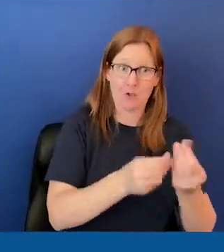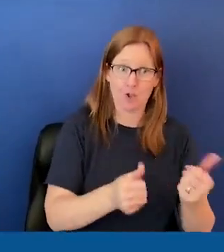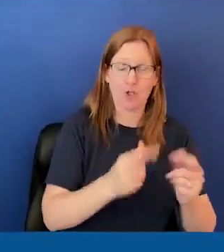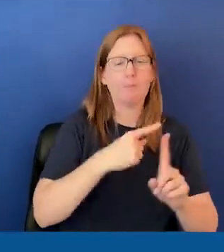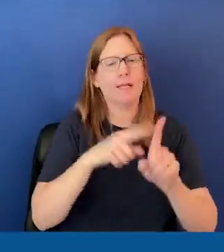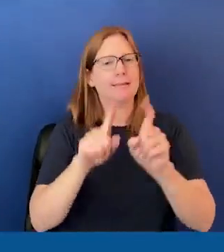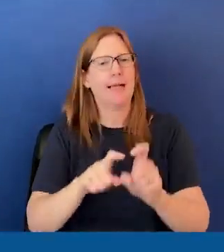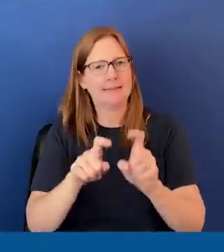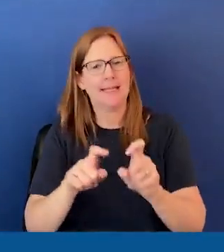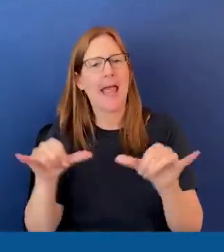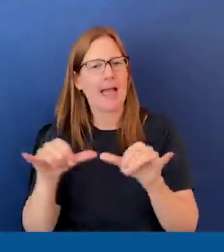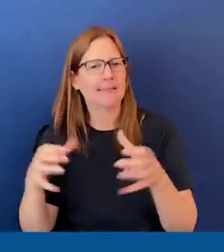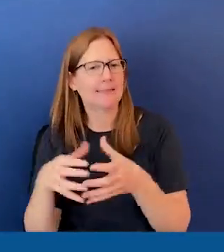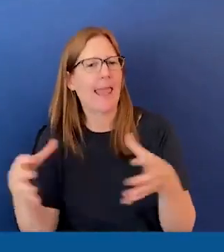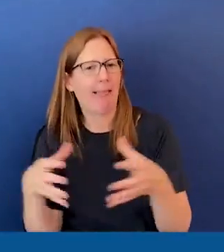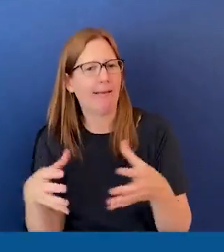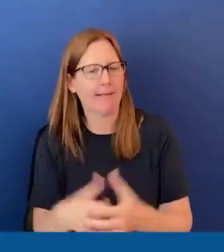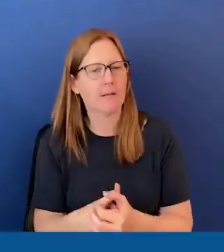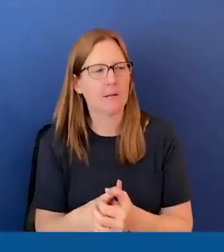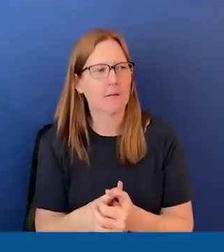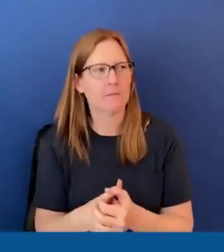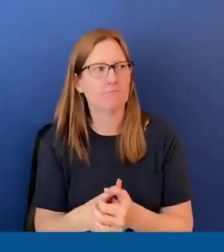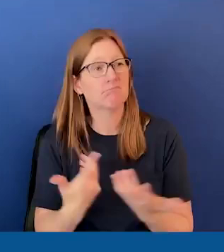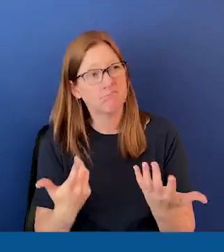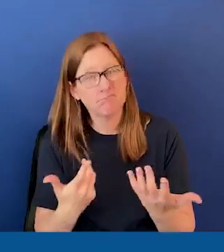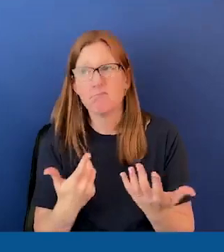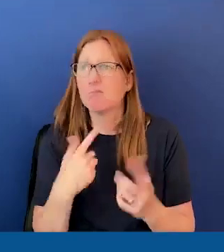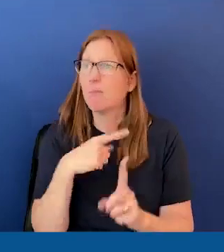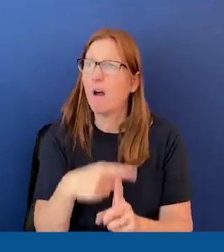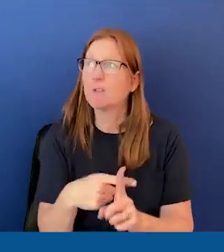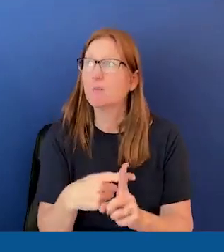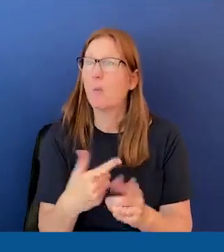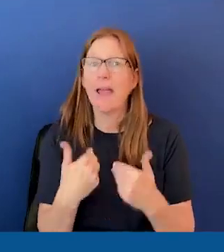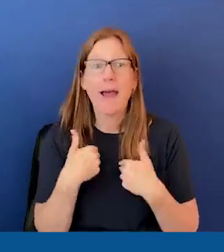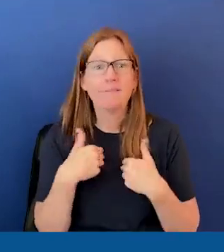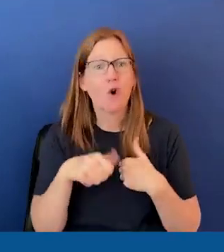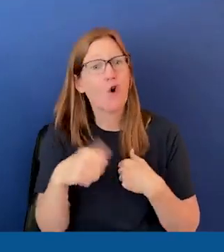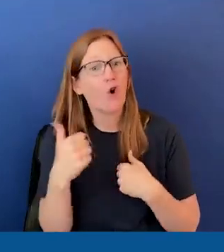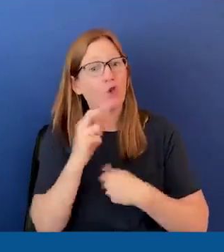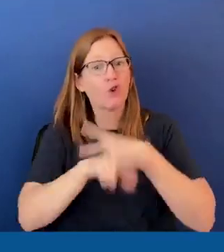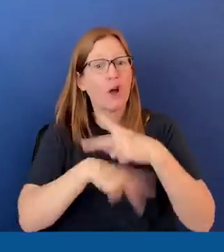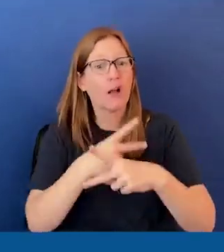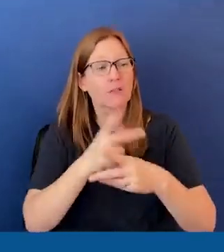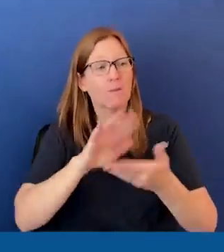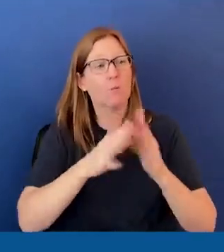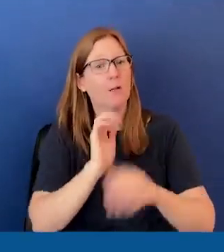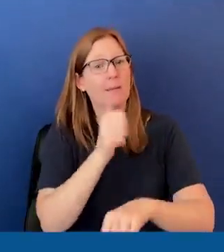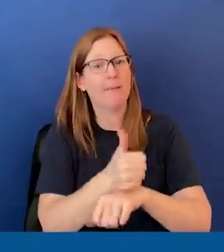In addition to those community- based organizations, there are we know, many other types of community based organizations that are out there.